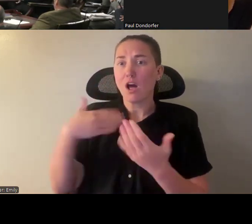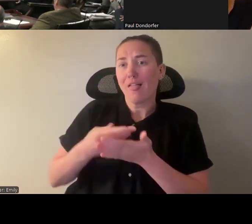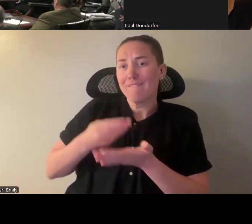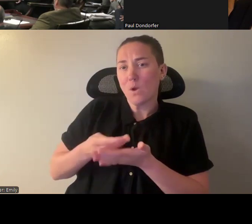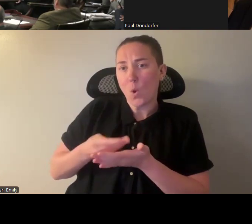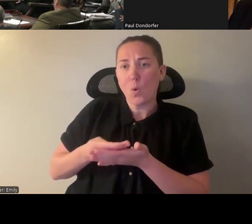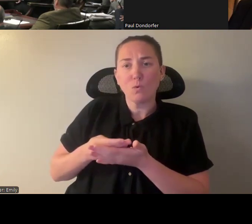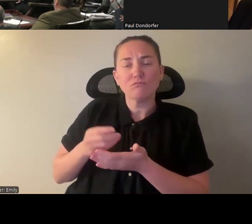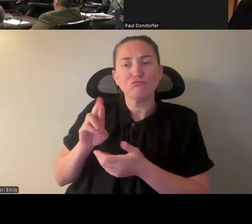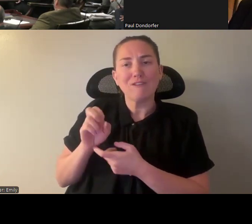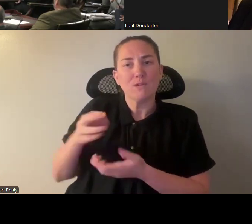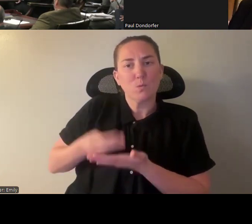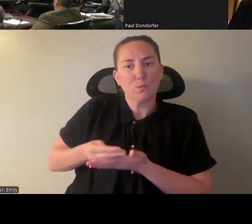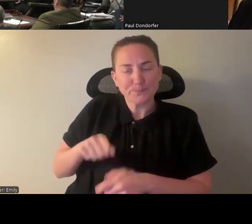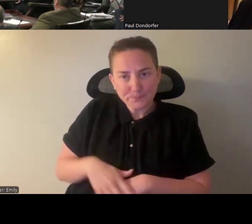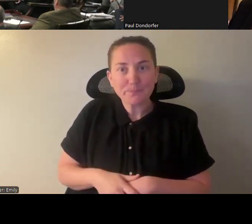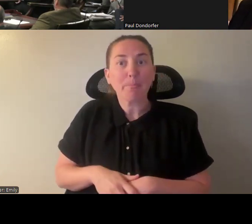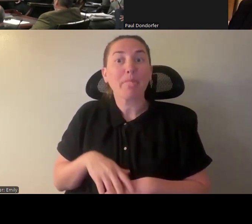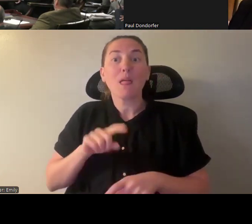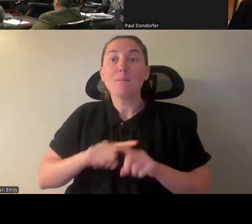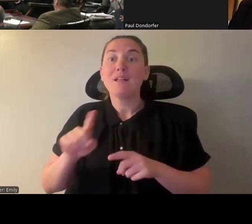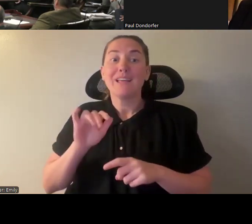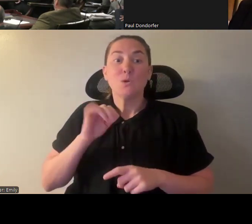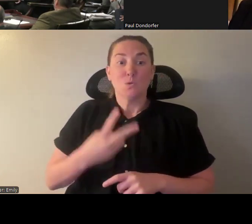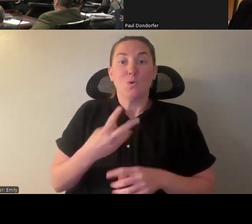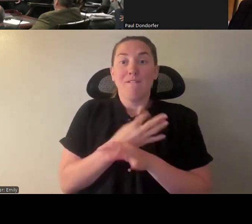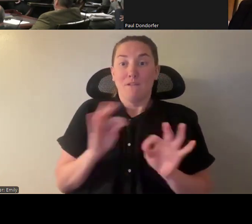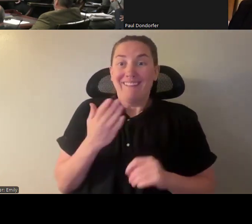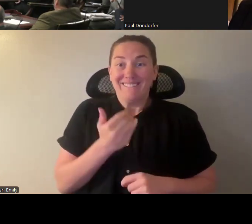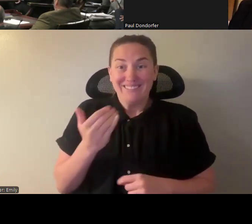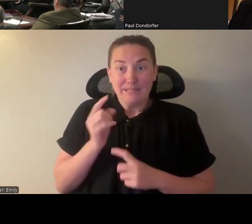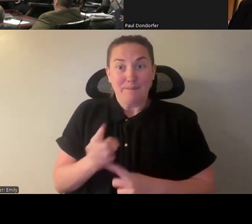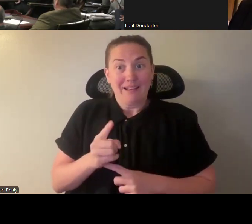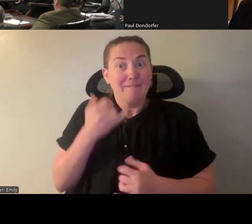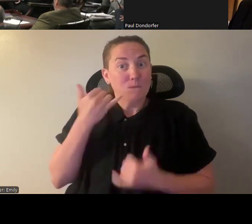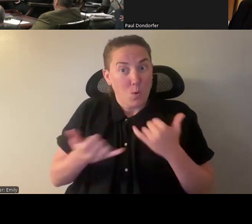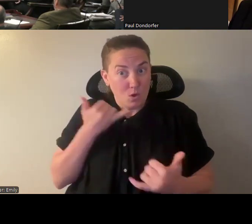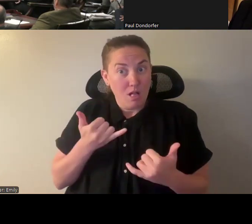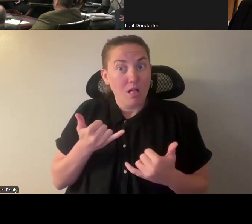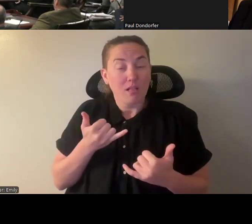the two phone calls per week or two free 15minute phone calls Those two free 15inute phone calls